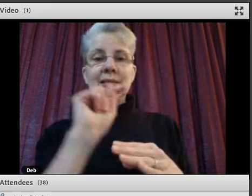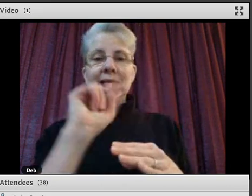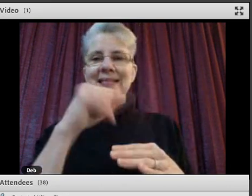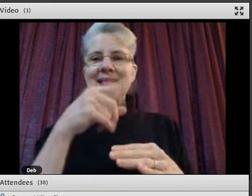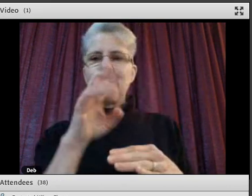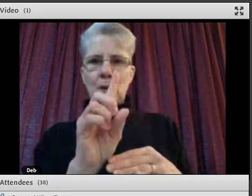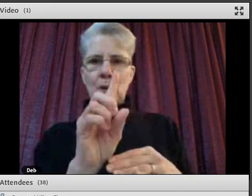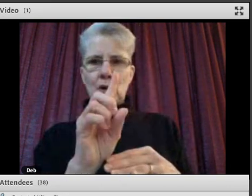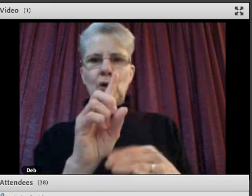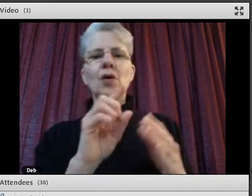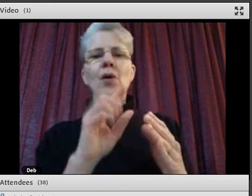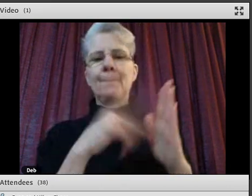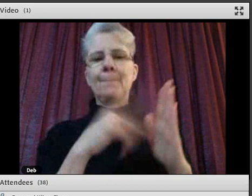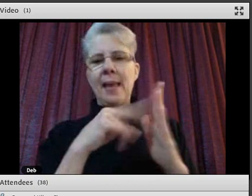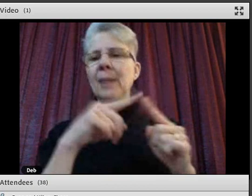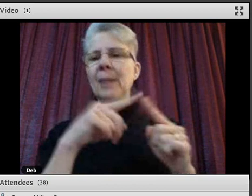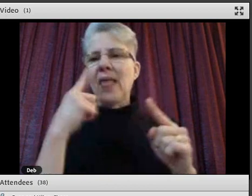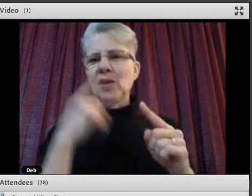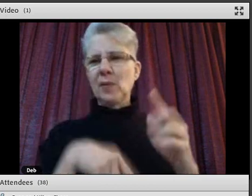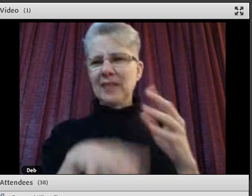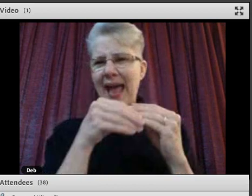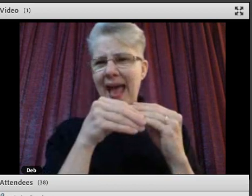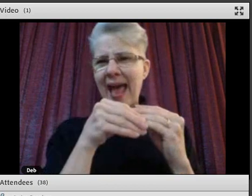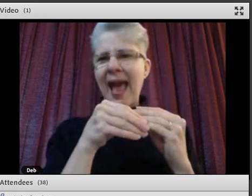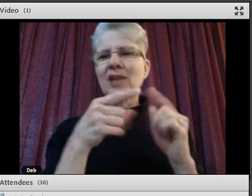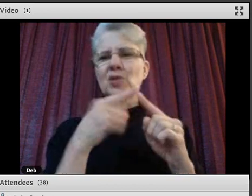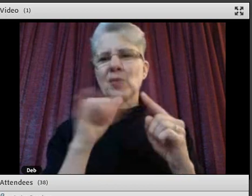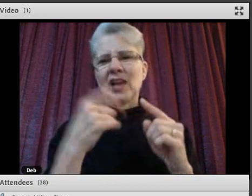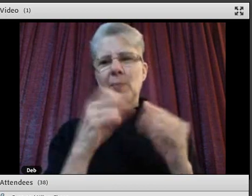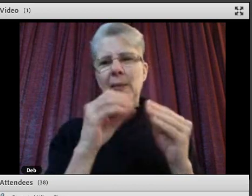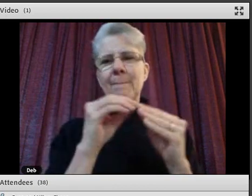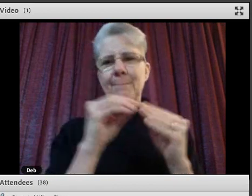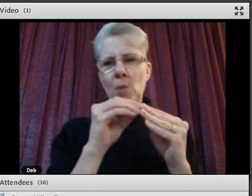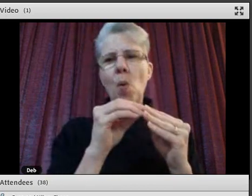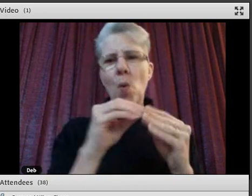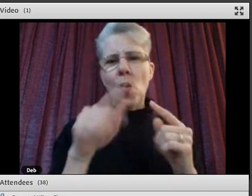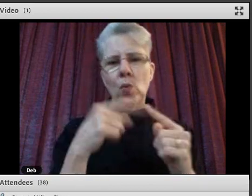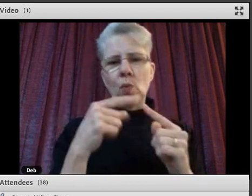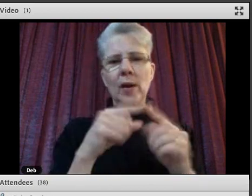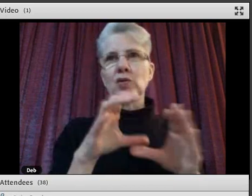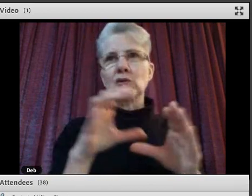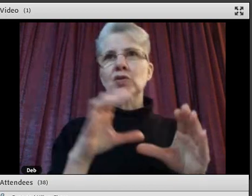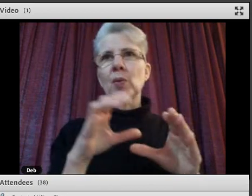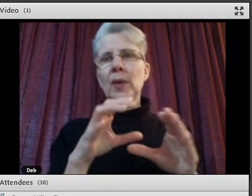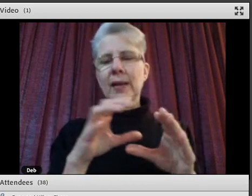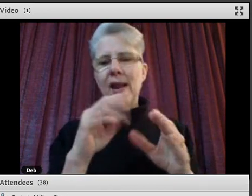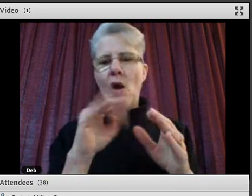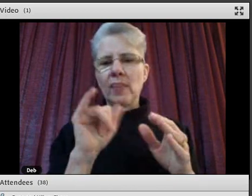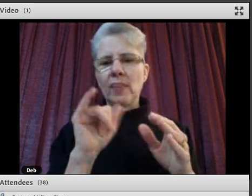but I think you have to add to it a little bit when you're doing work with a bottle, kind of like you're saying.